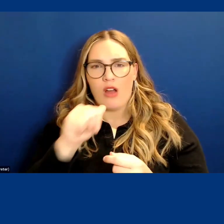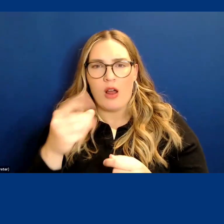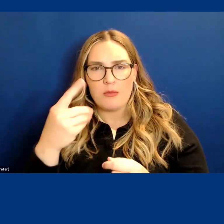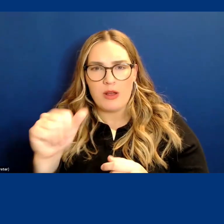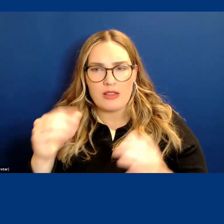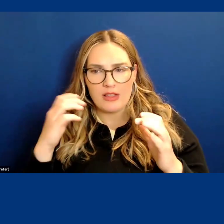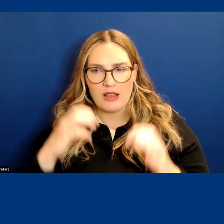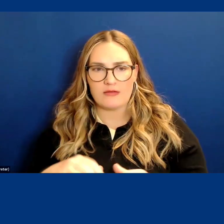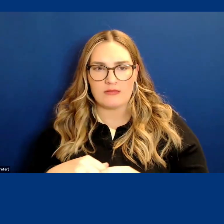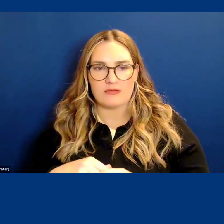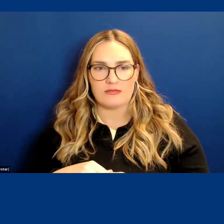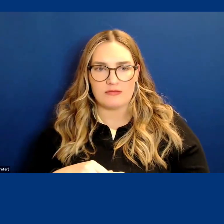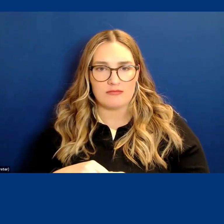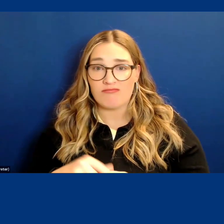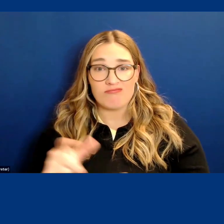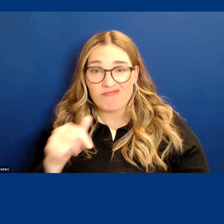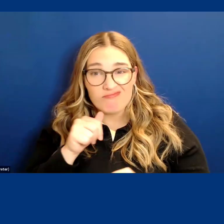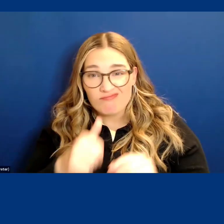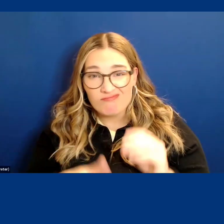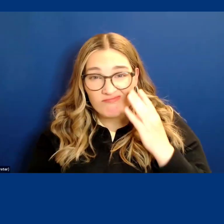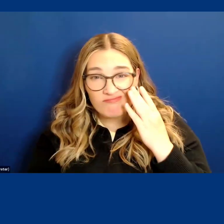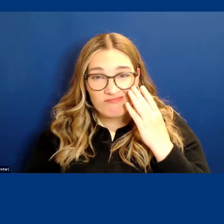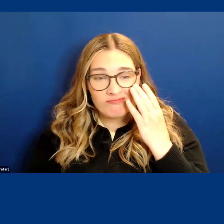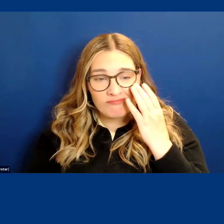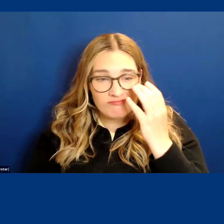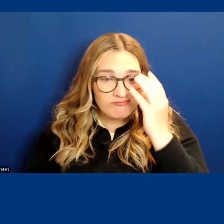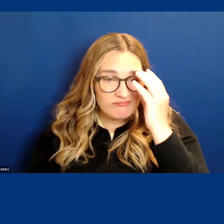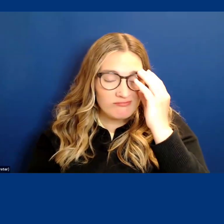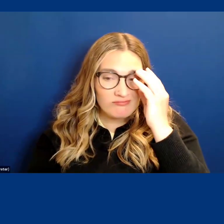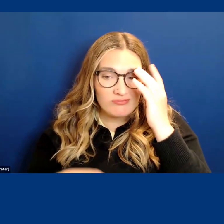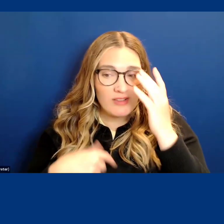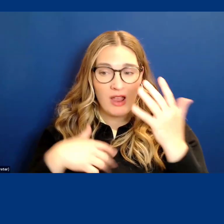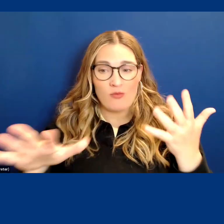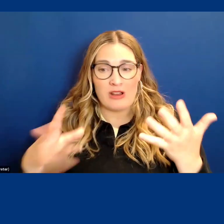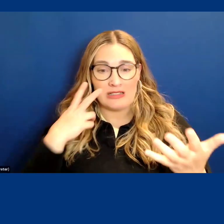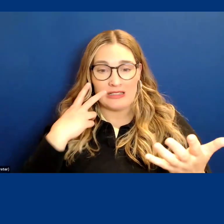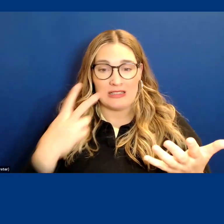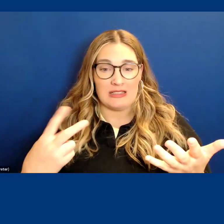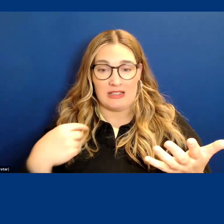they're not, Nicole. And you know, I've seen this. I think someone mentioned this in the chat. Like, we've